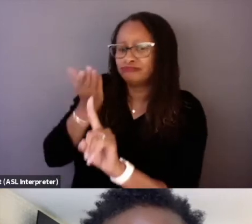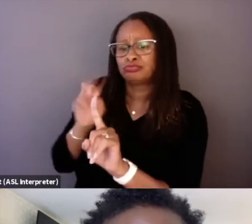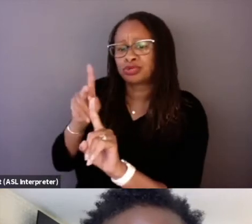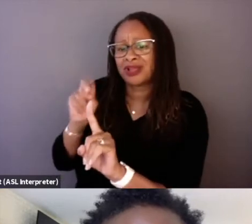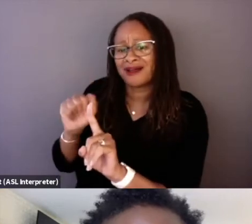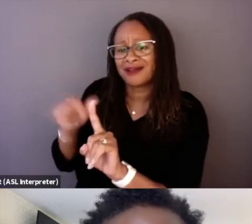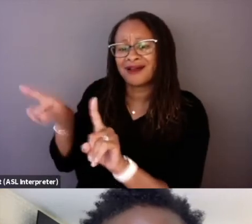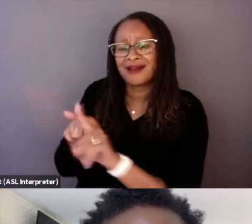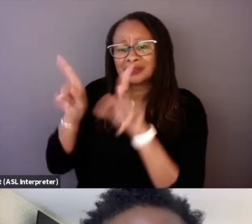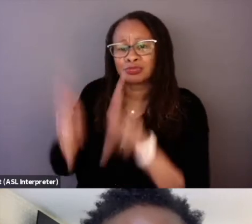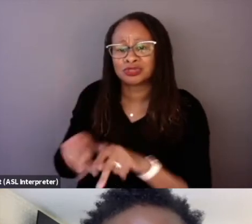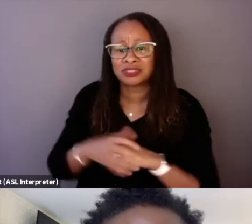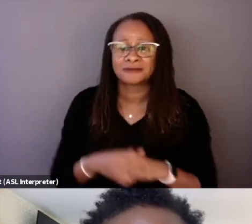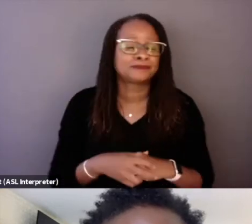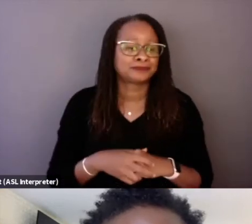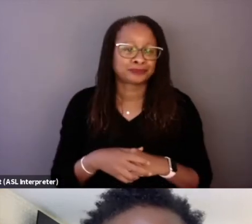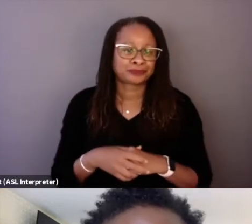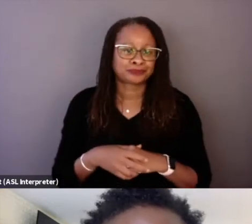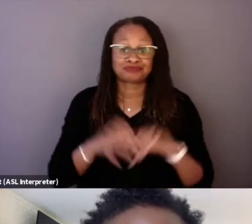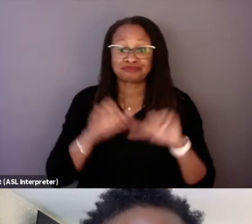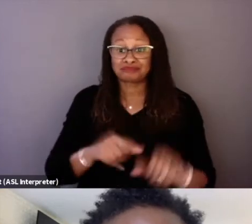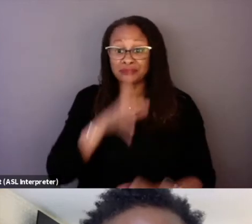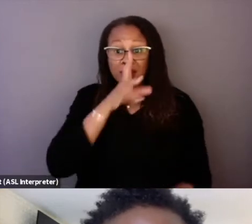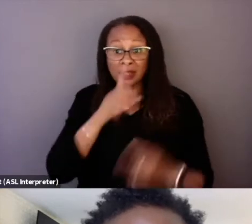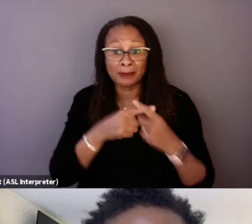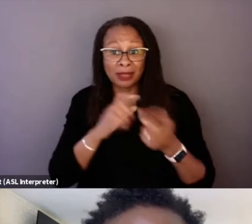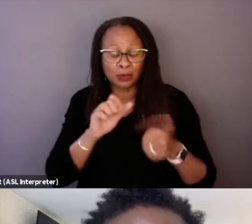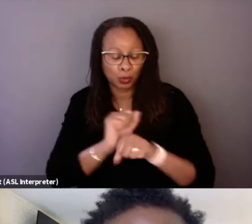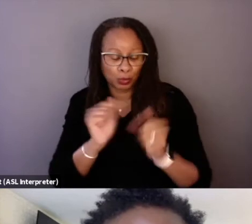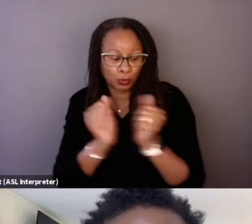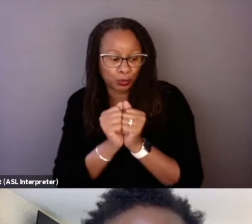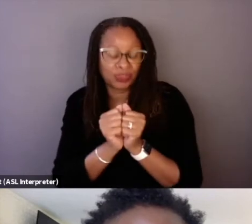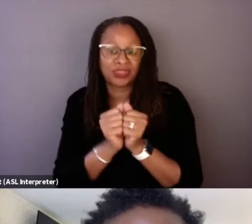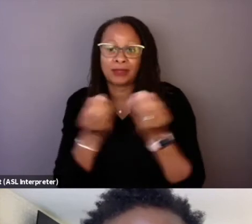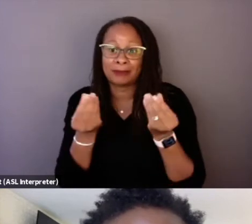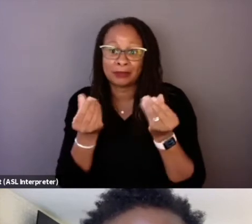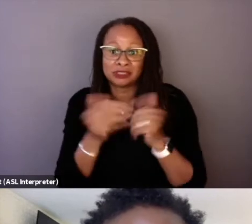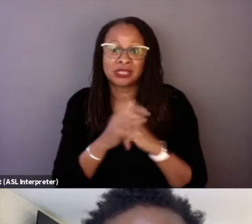You know, can you talk about kind of working with the material about her